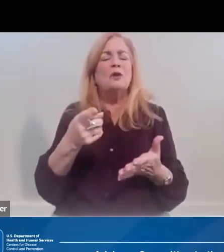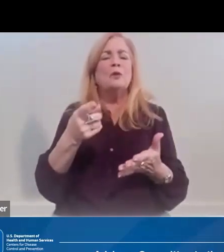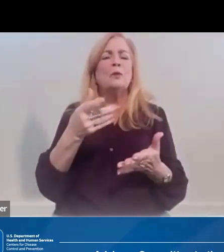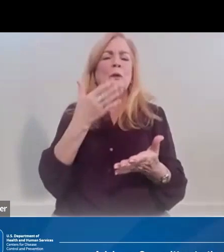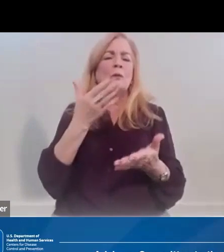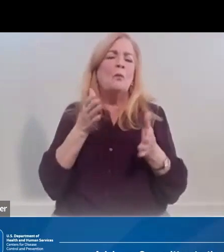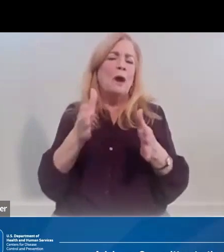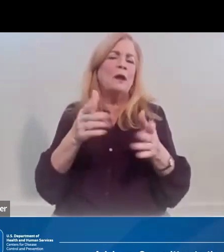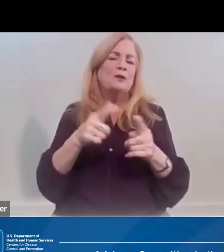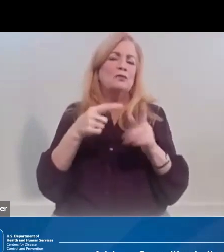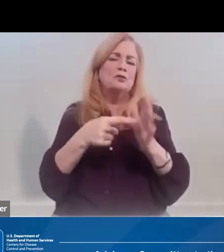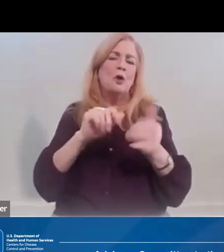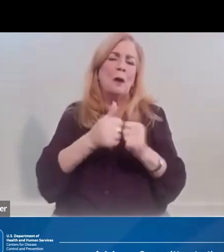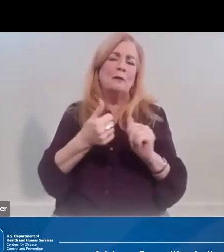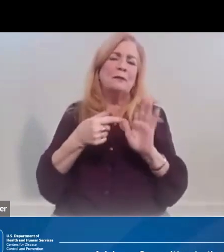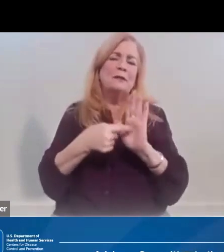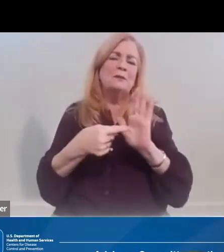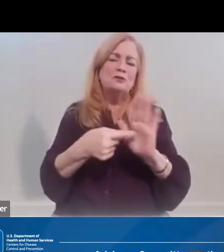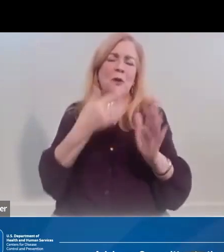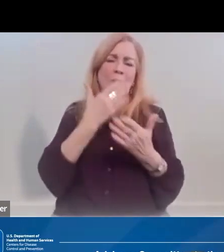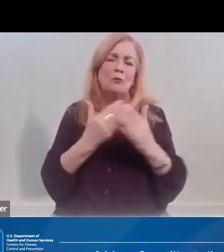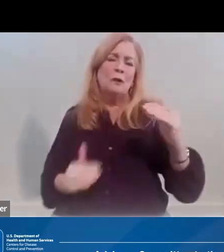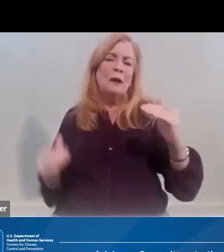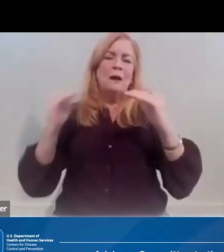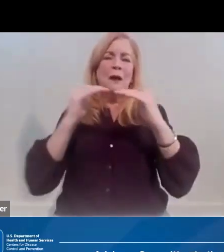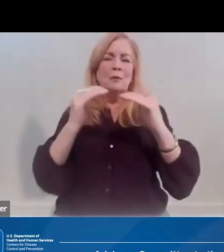and individual performance can be helpful and could help you if you're interested.